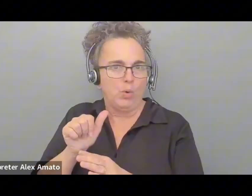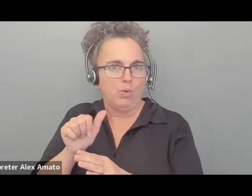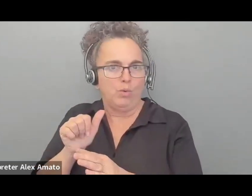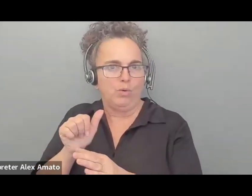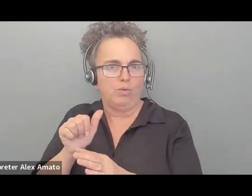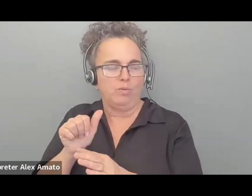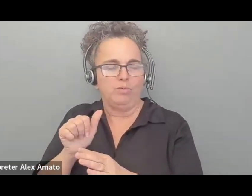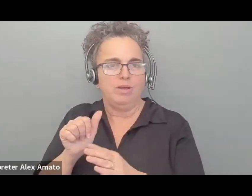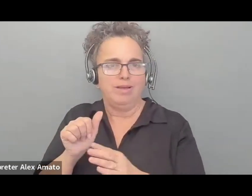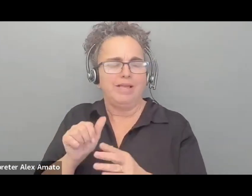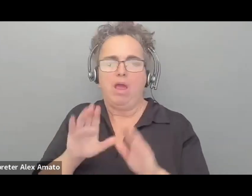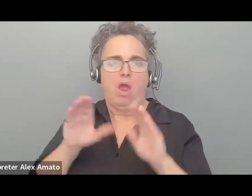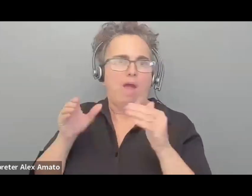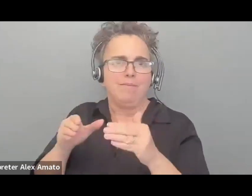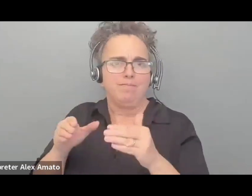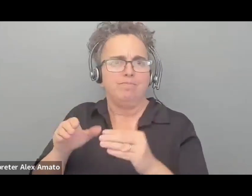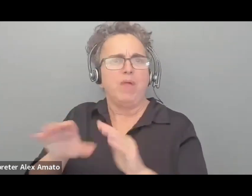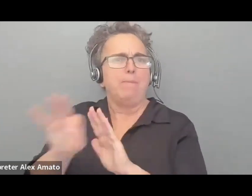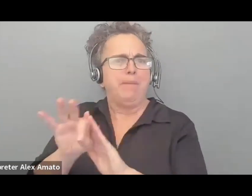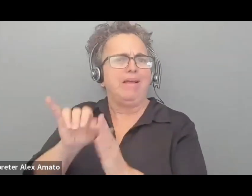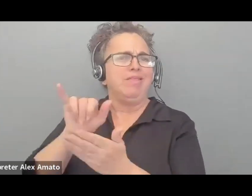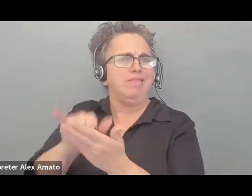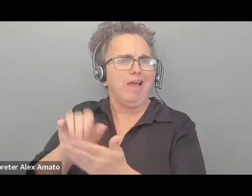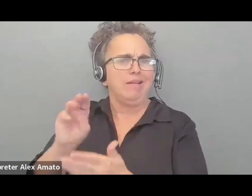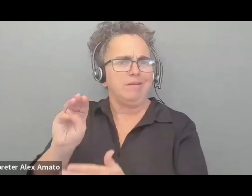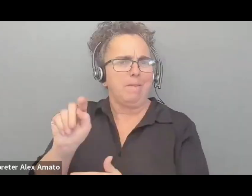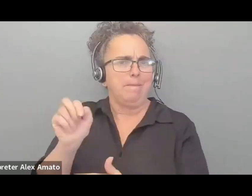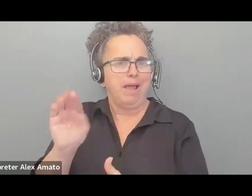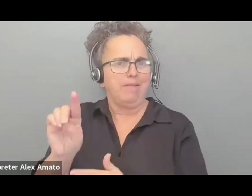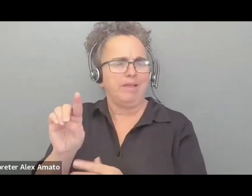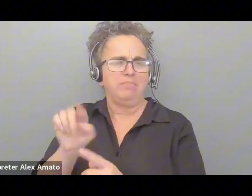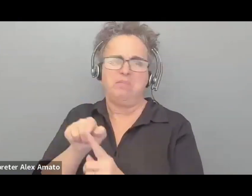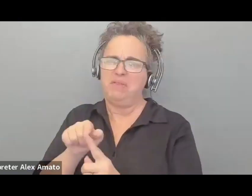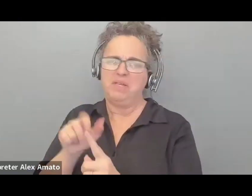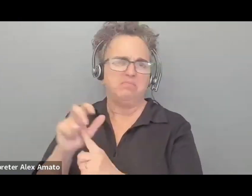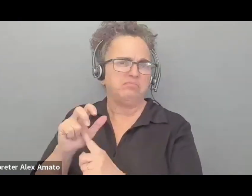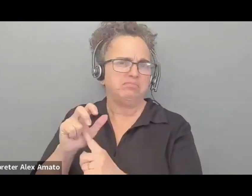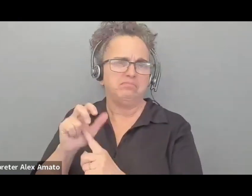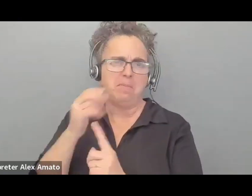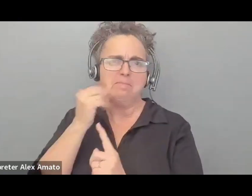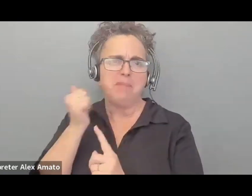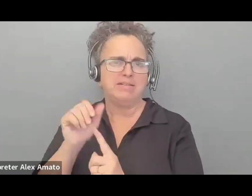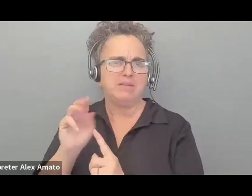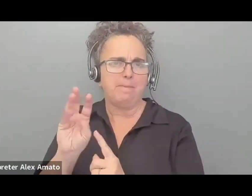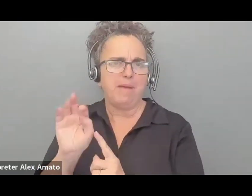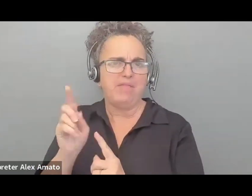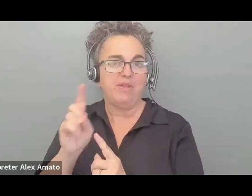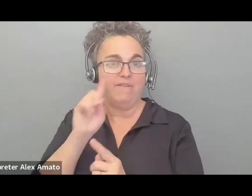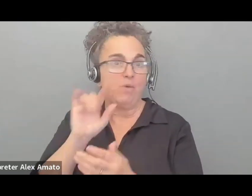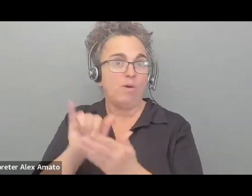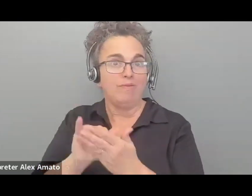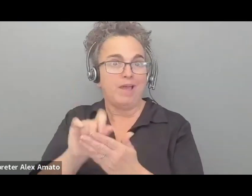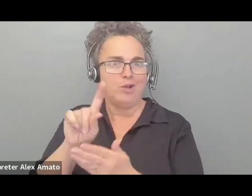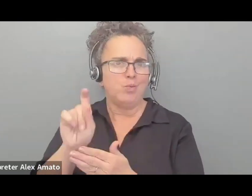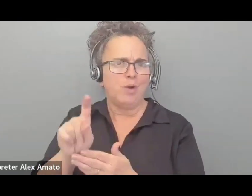Oh I've chosen this method, it's the best method for the question or that the goal that I'm trying to tackle with my research, oh